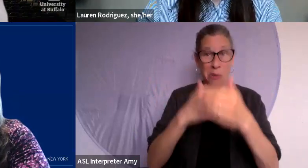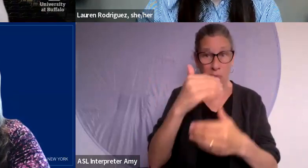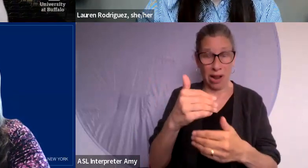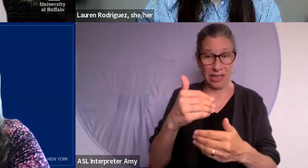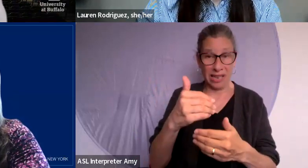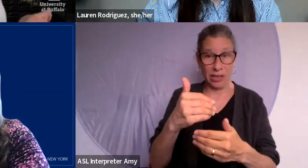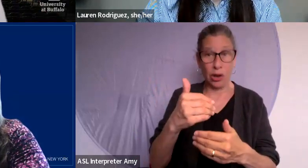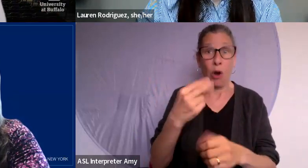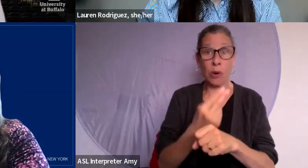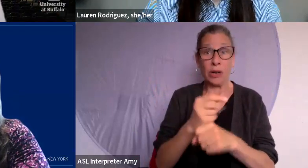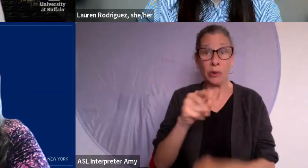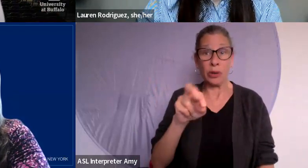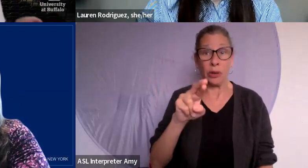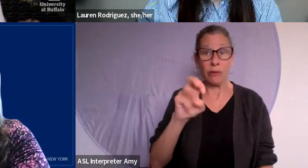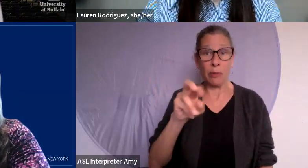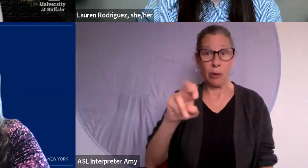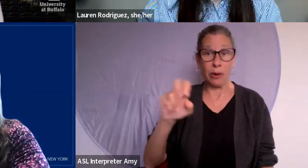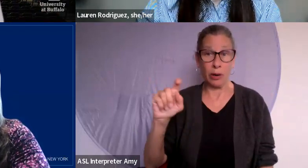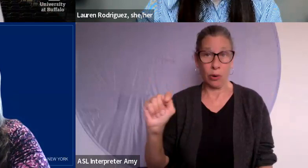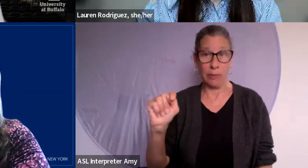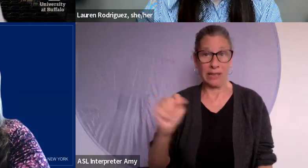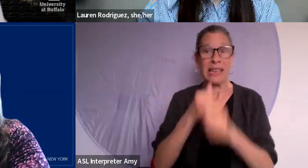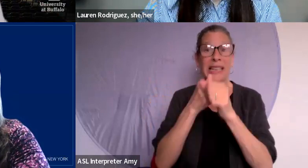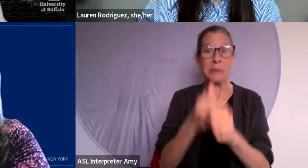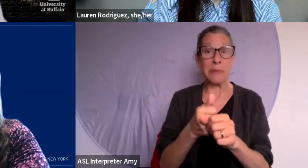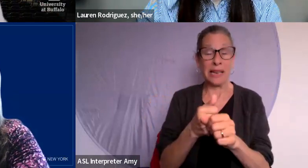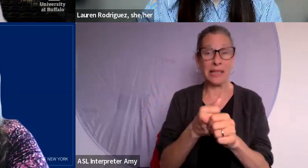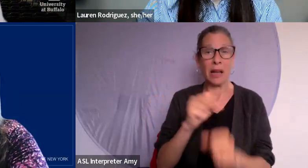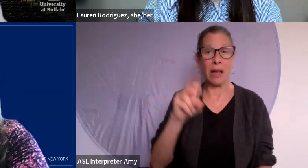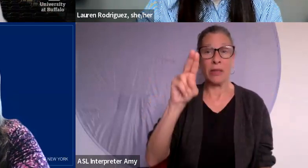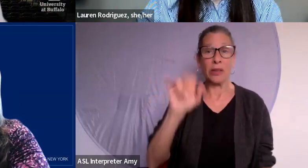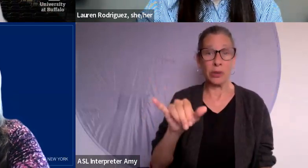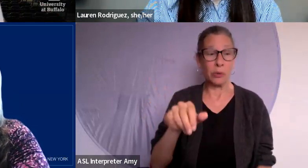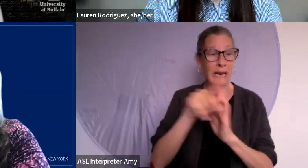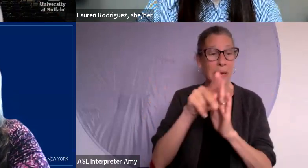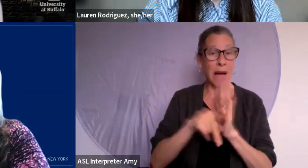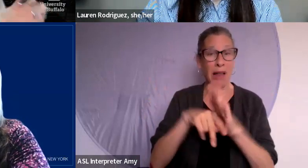procurement is based on those SUNY policy and recommendations.